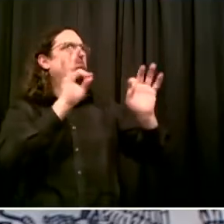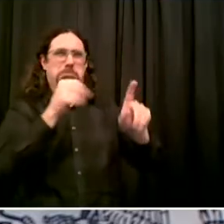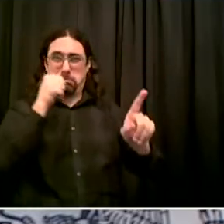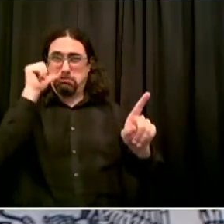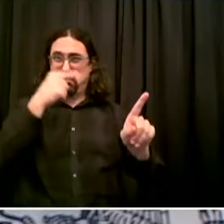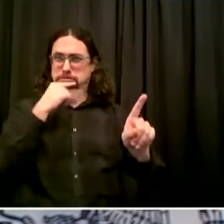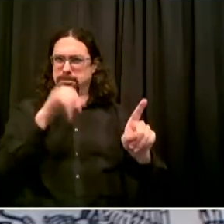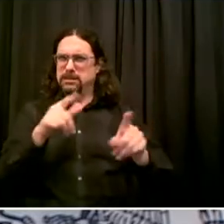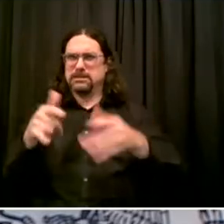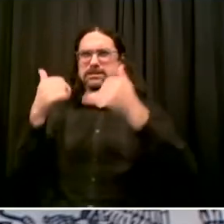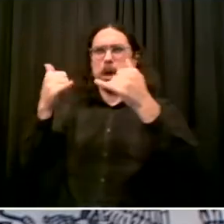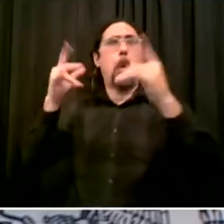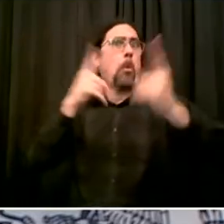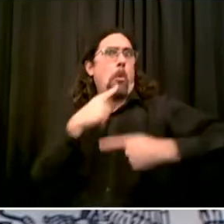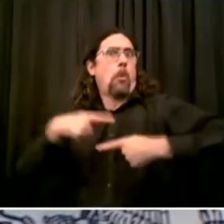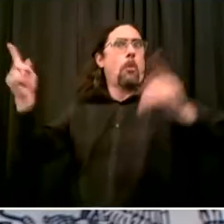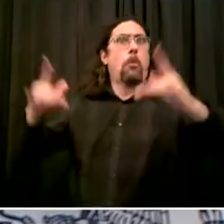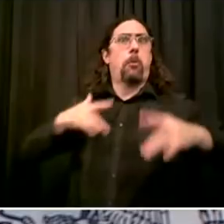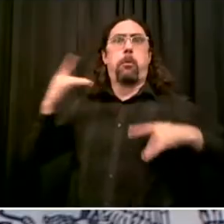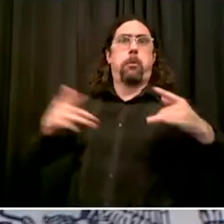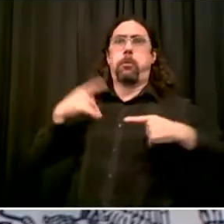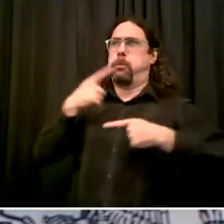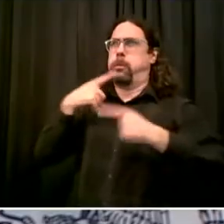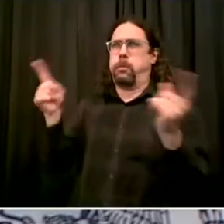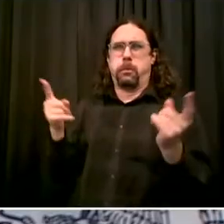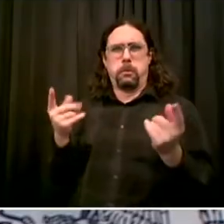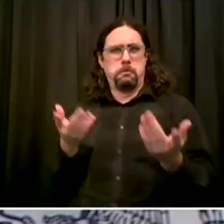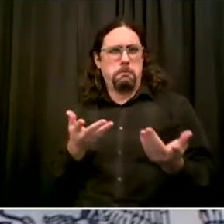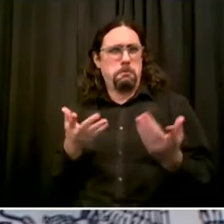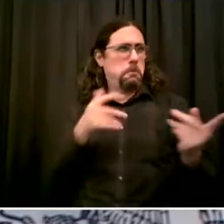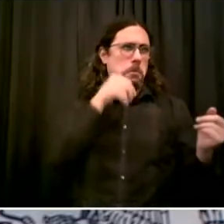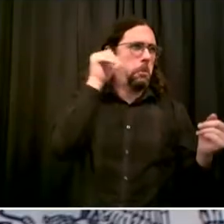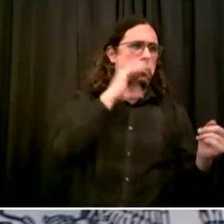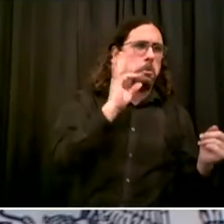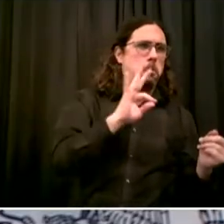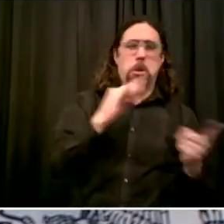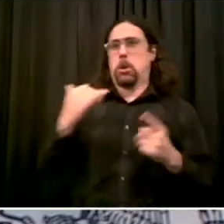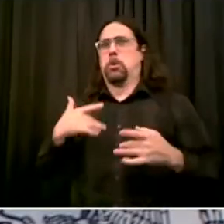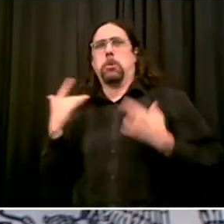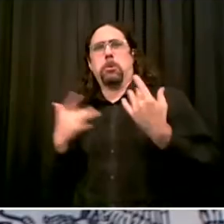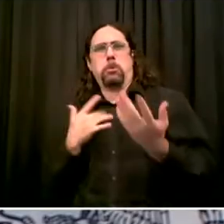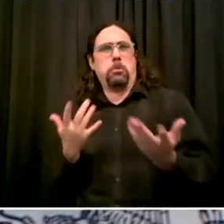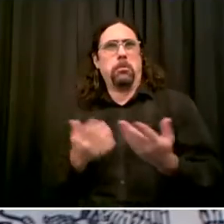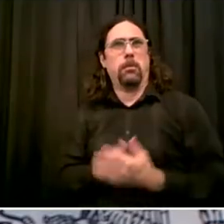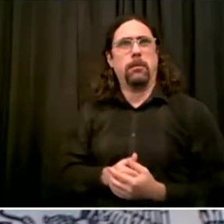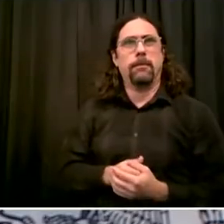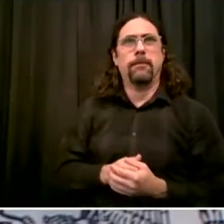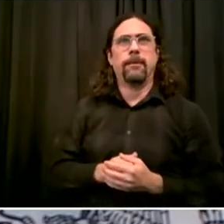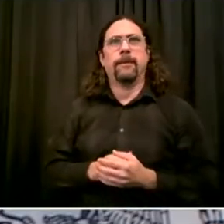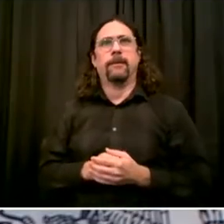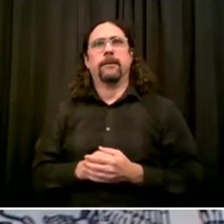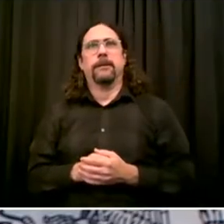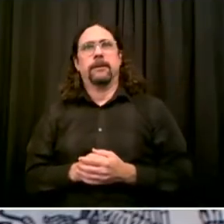TIME WHERE THEY ARE DESPERATELY NEEDED. WHAT ARE YOU DOING TO BRING COMPANIES LIKE THIS INTO THE CITY. IT'S A PRIVATE